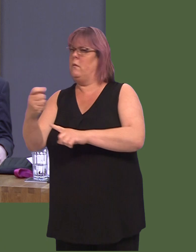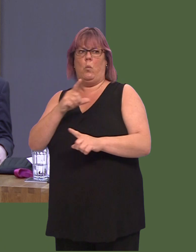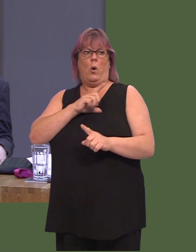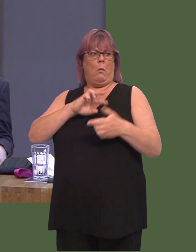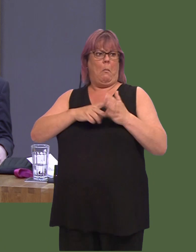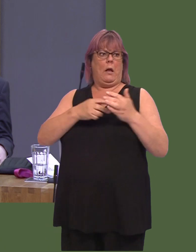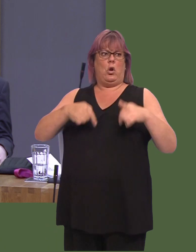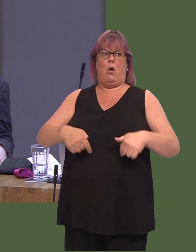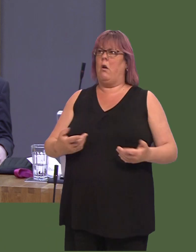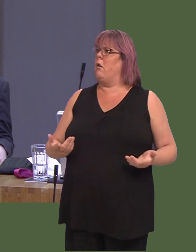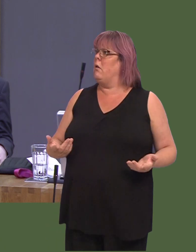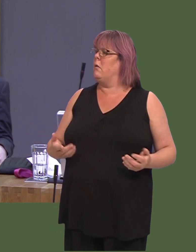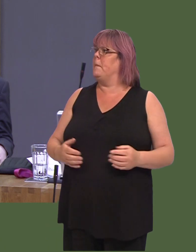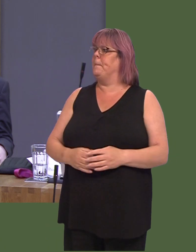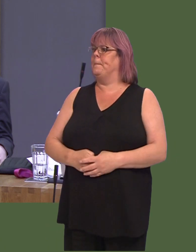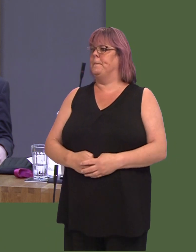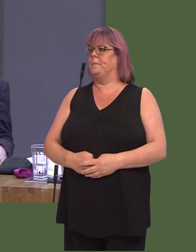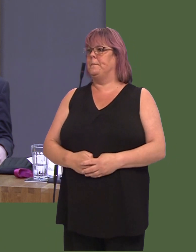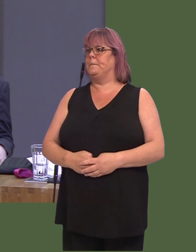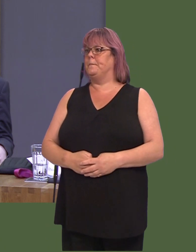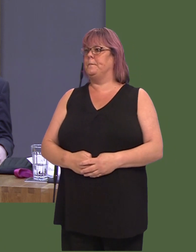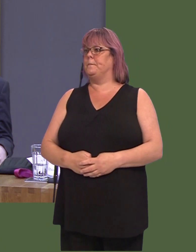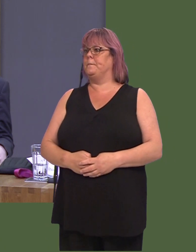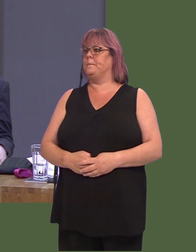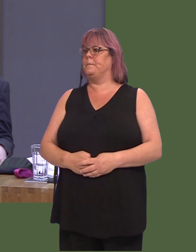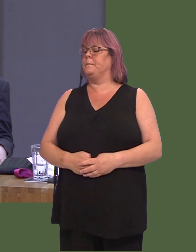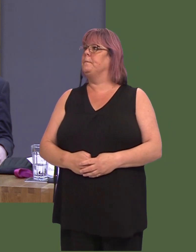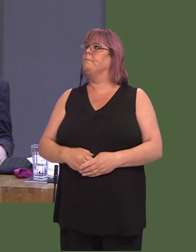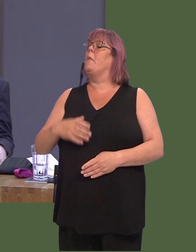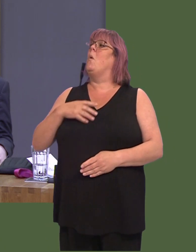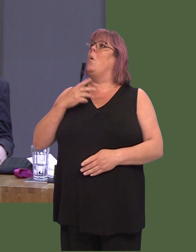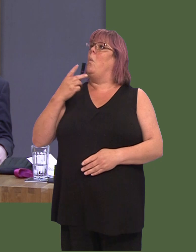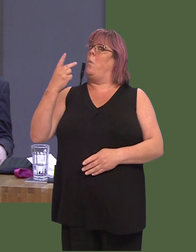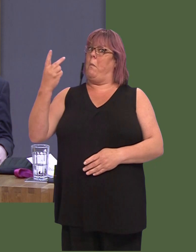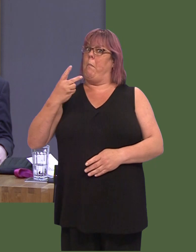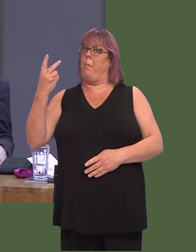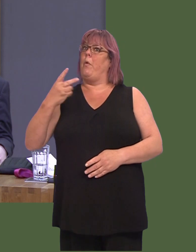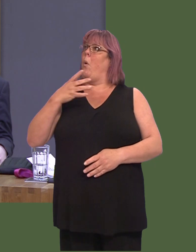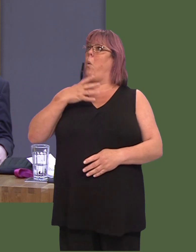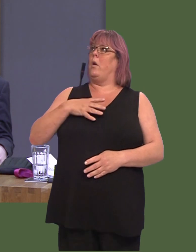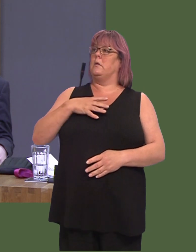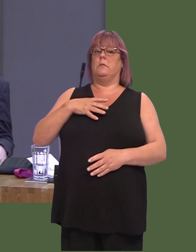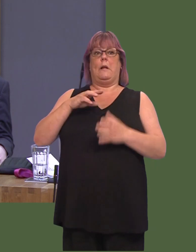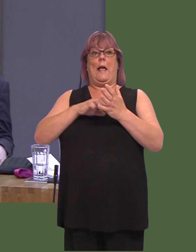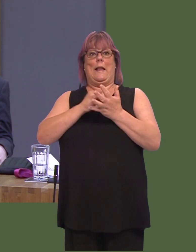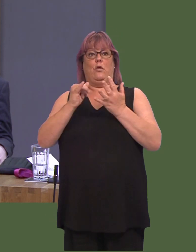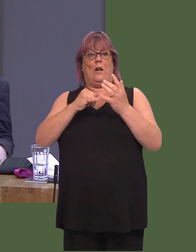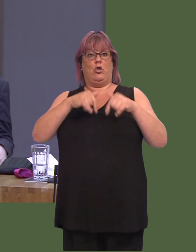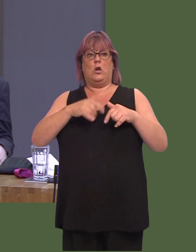You should be planning for this here in Wales. Now, I know that we both want to see our NHS weather the Brexit storm.